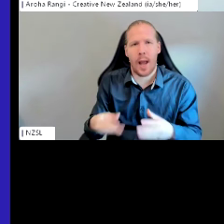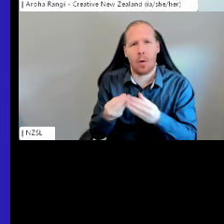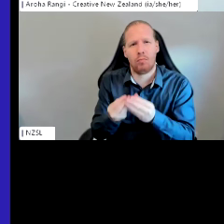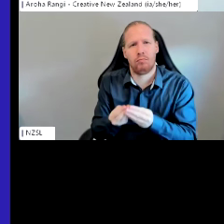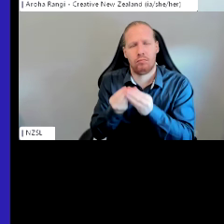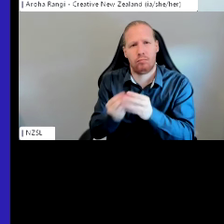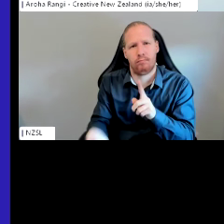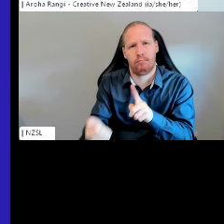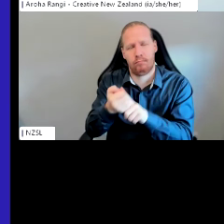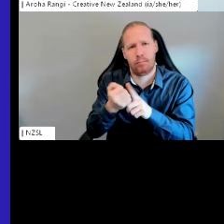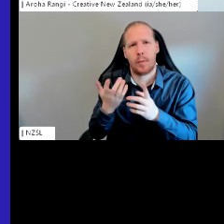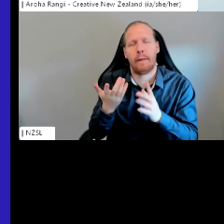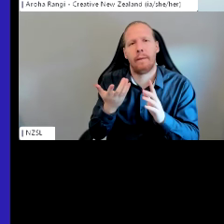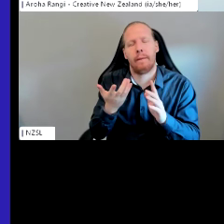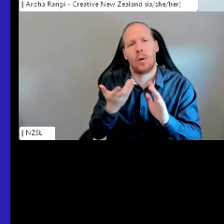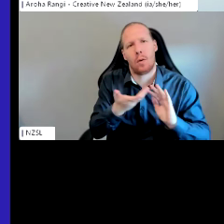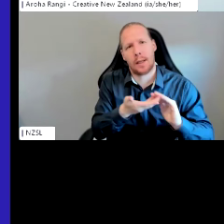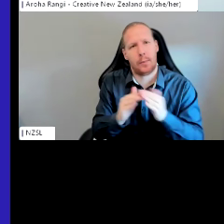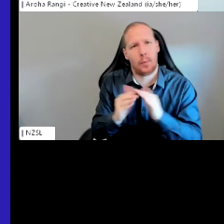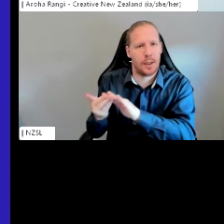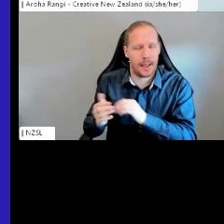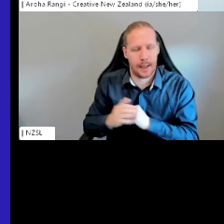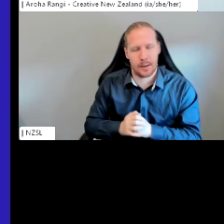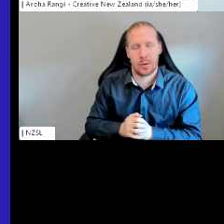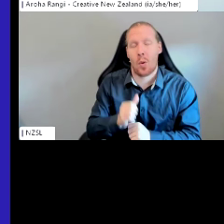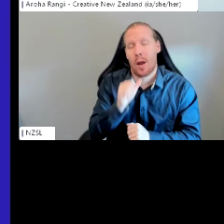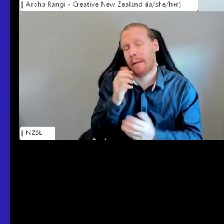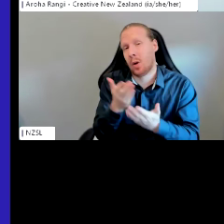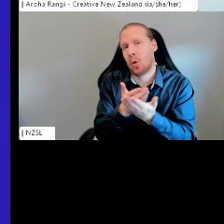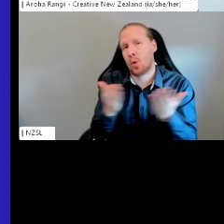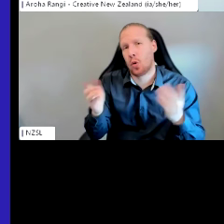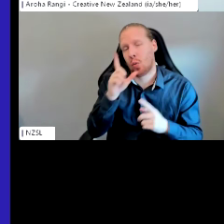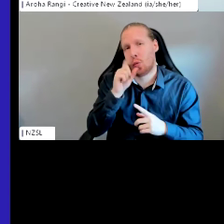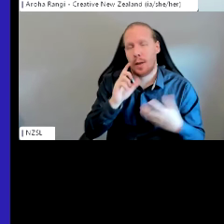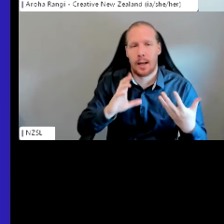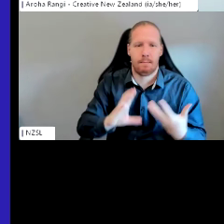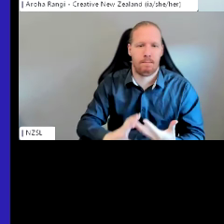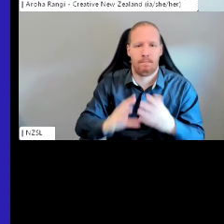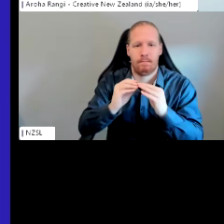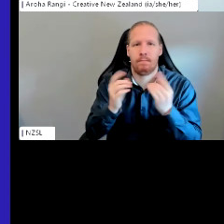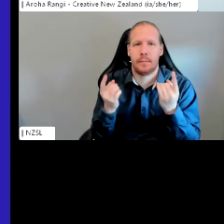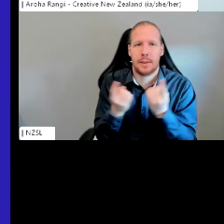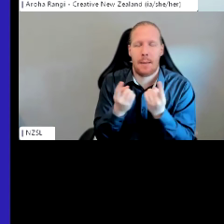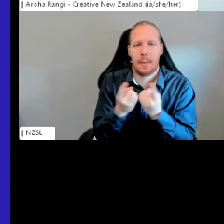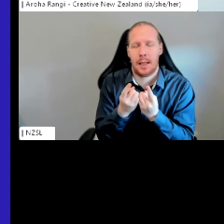you can package something that makes people feel that they are they are giving money to